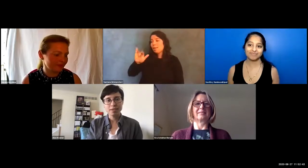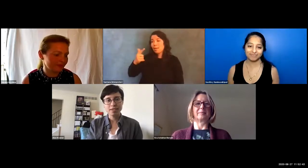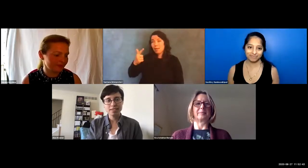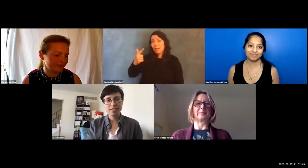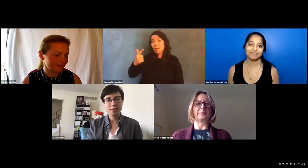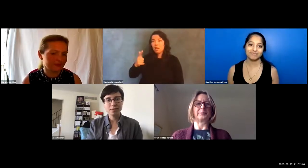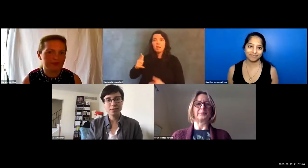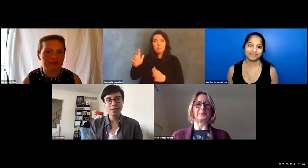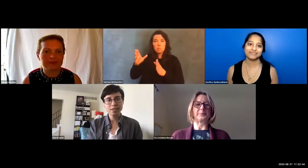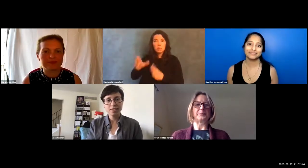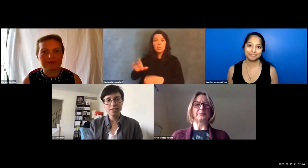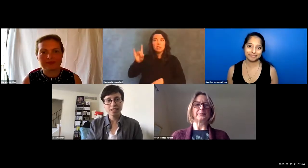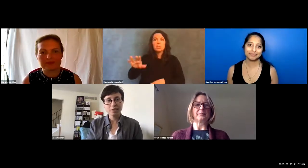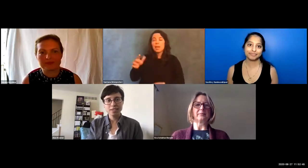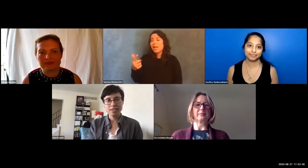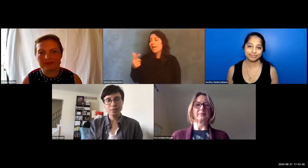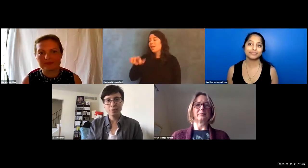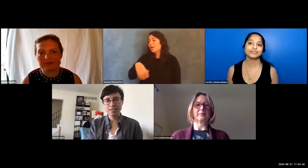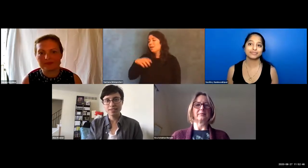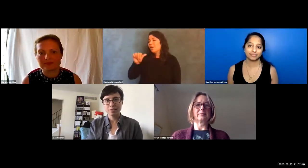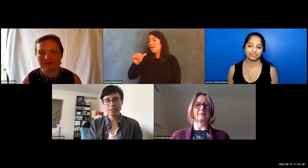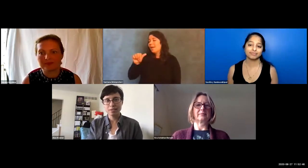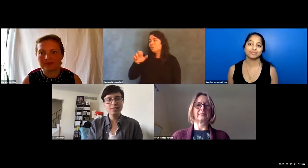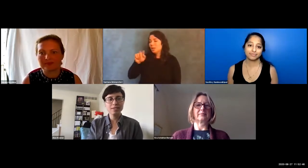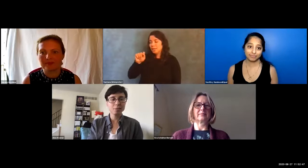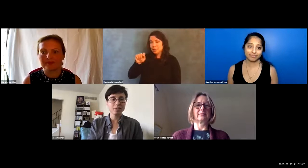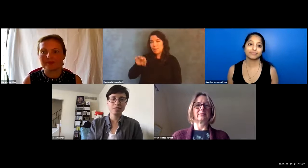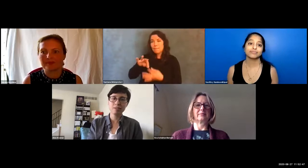Agent-based models of say how language spreads in different domains see word order would